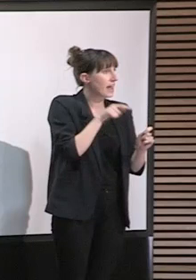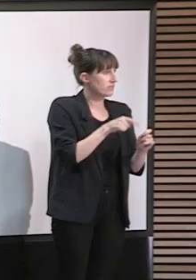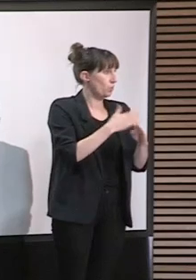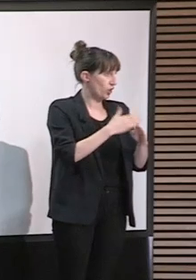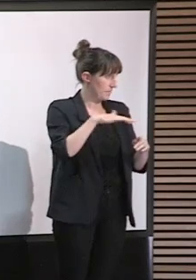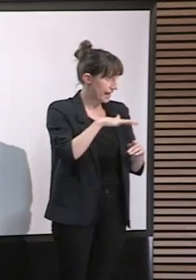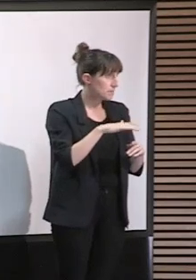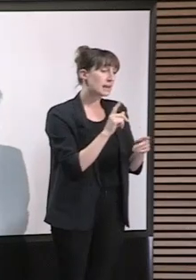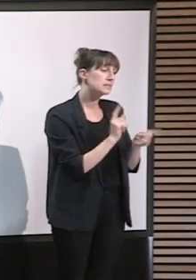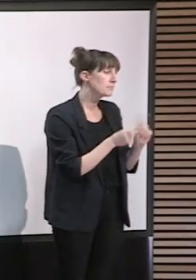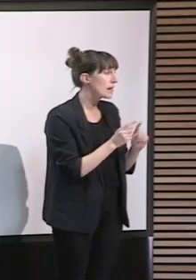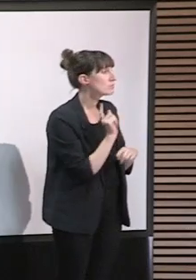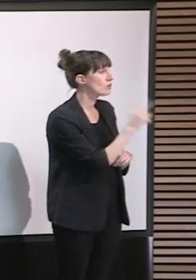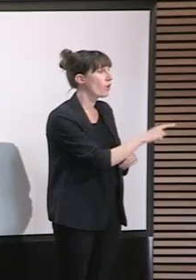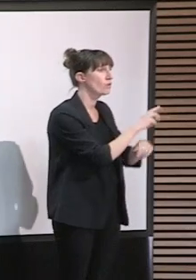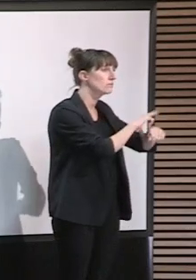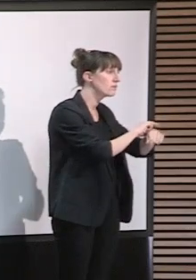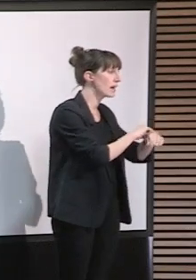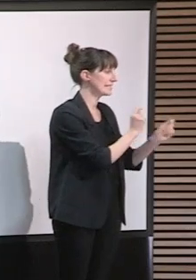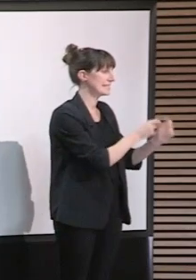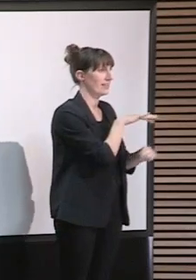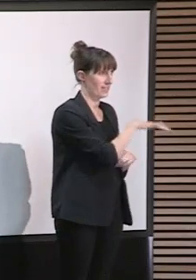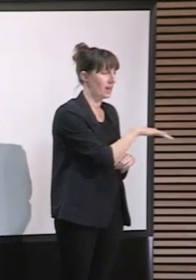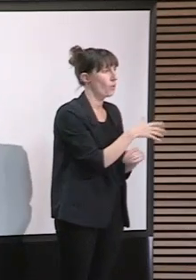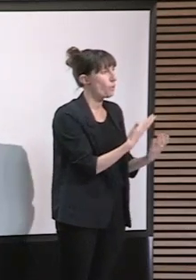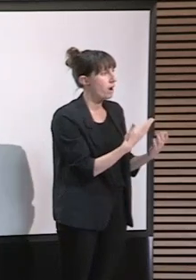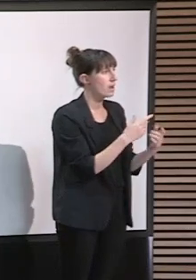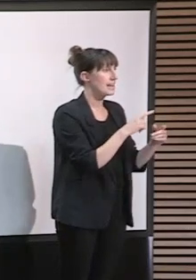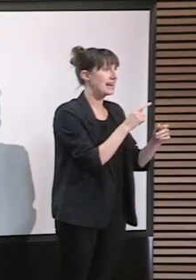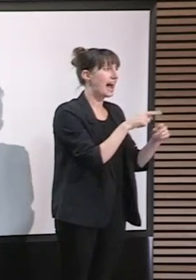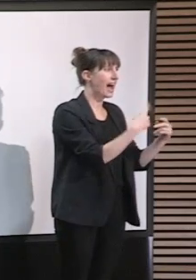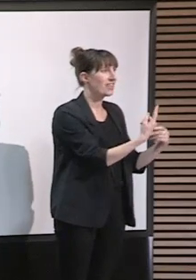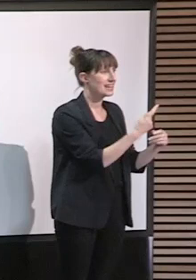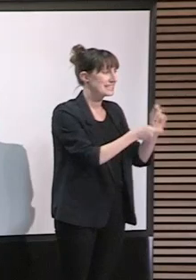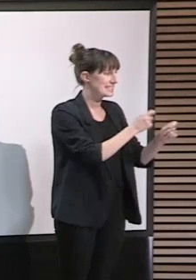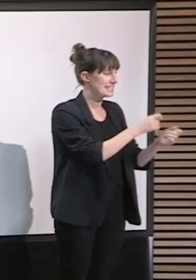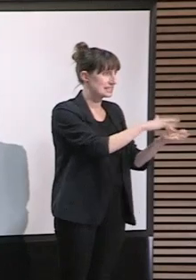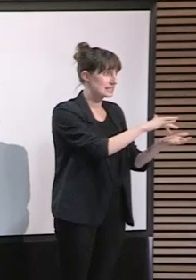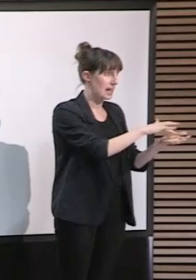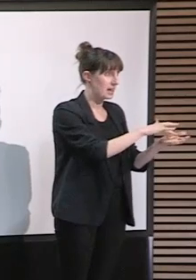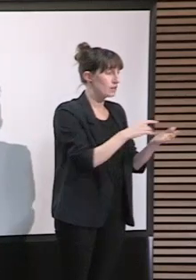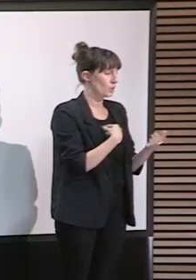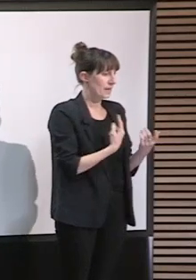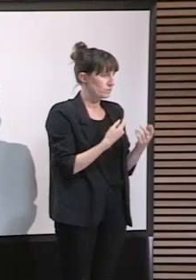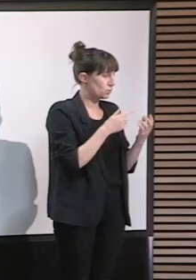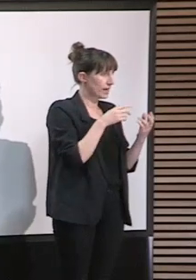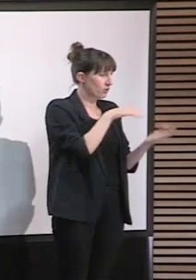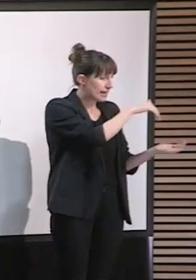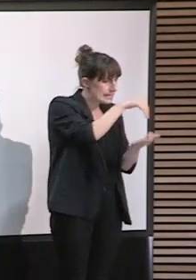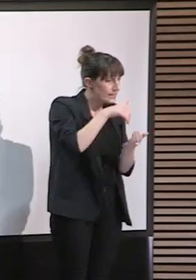tested at the place they work. Some will be going to community-based assessment centres, will be -- some will